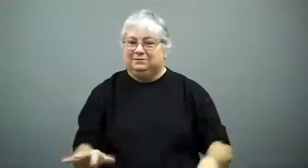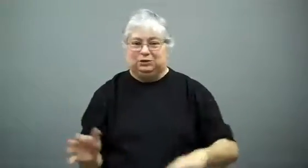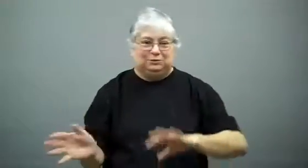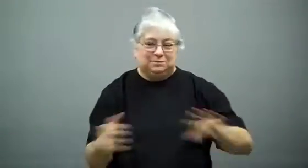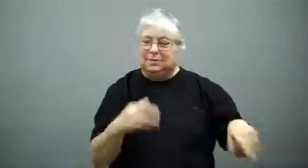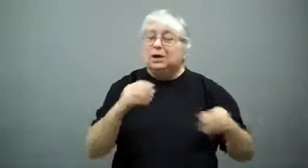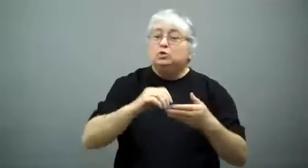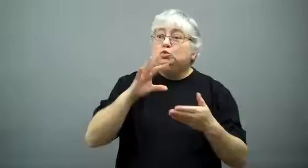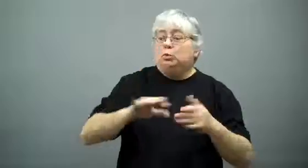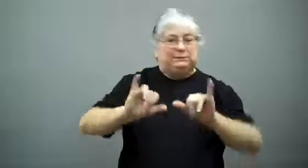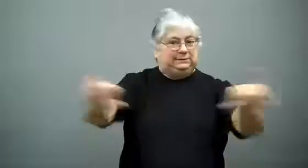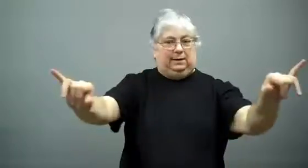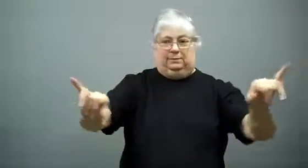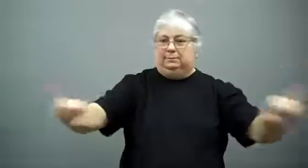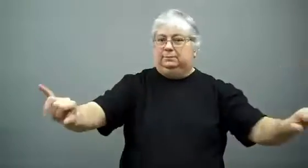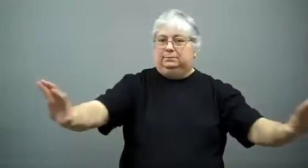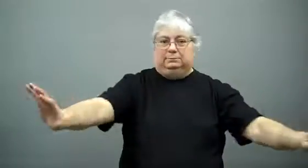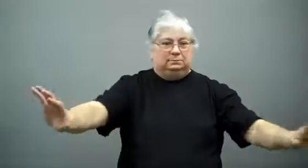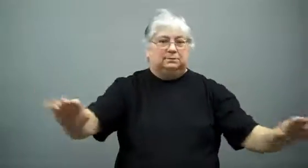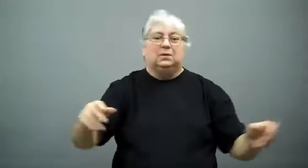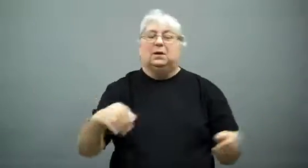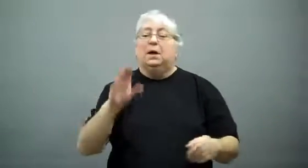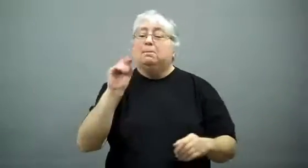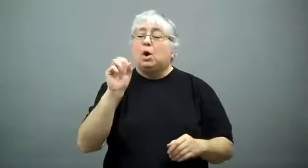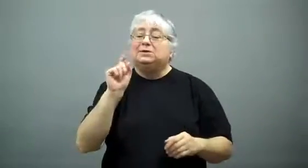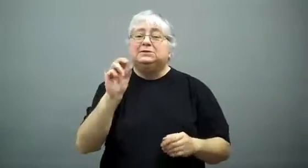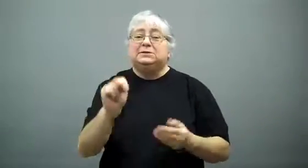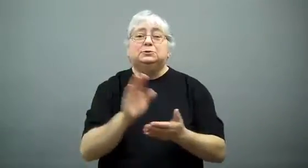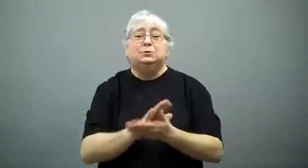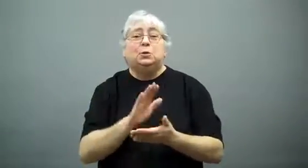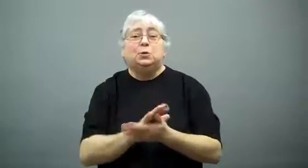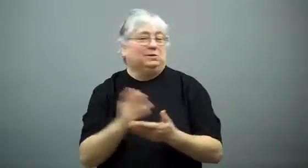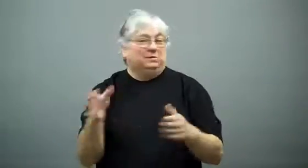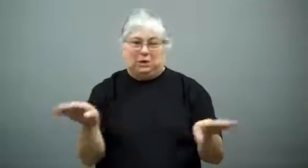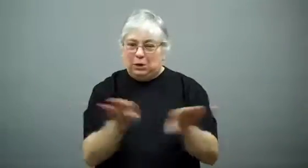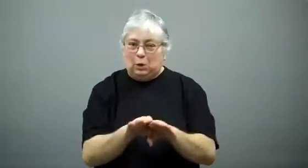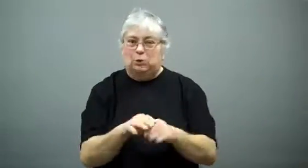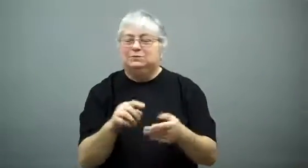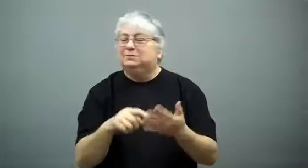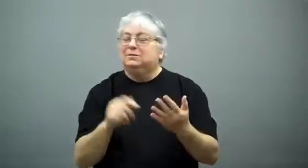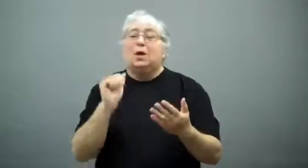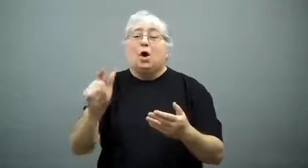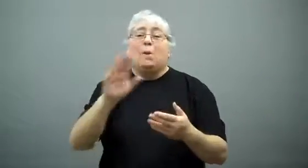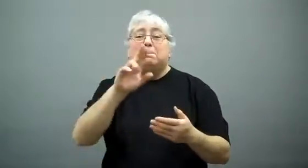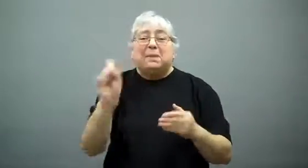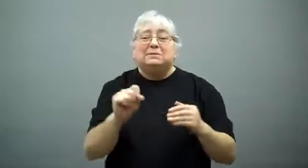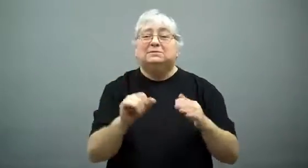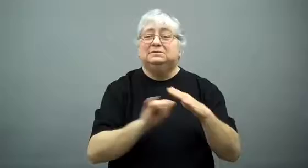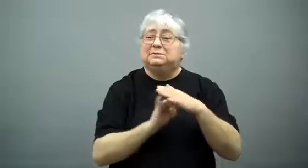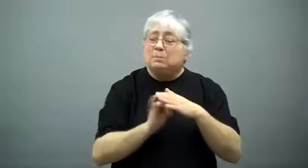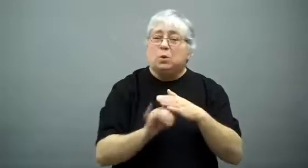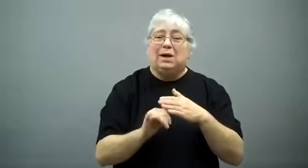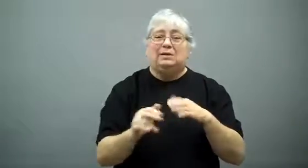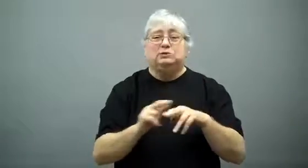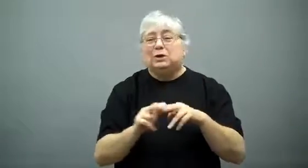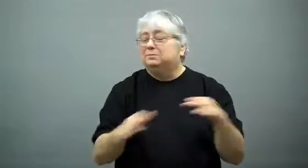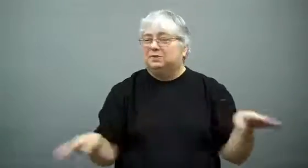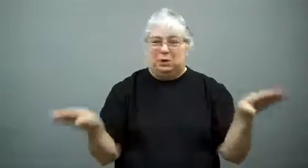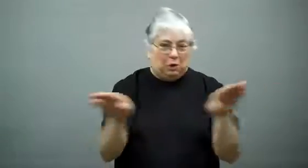Students were told to stay indoors.